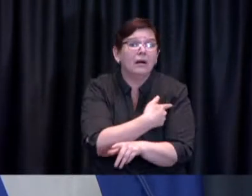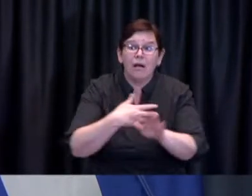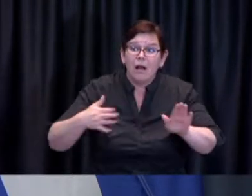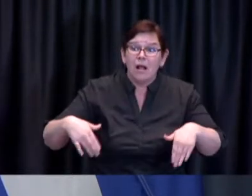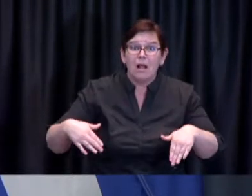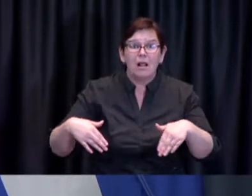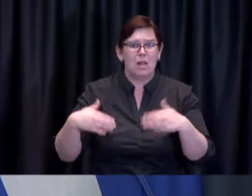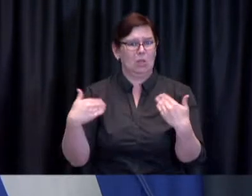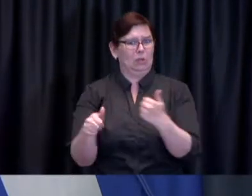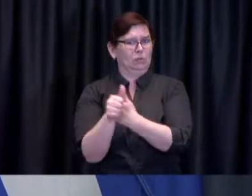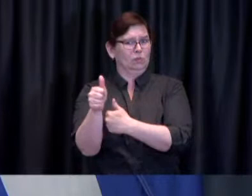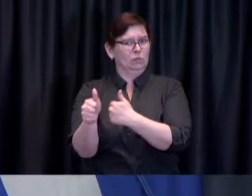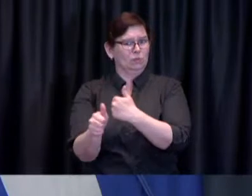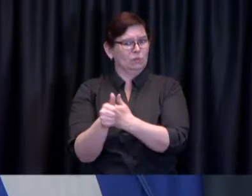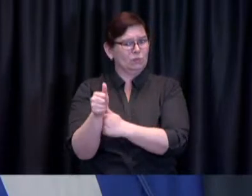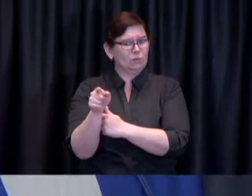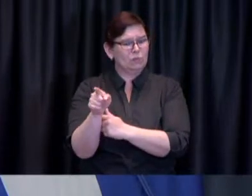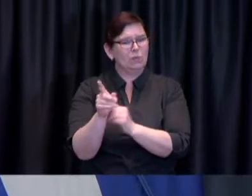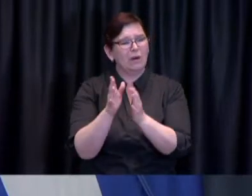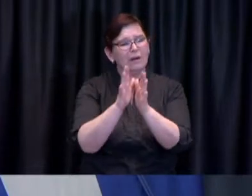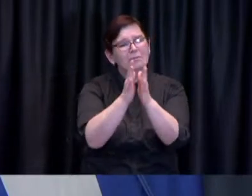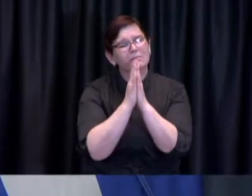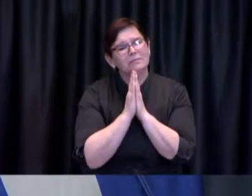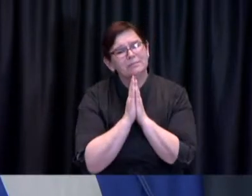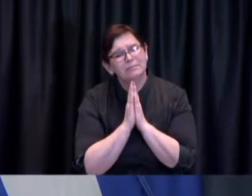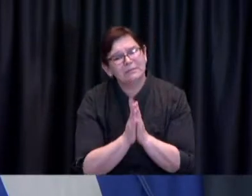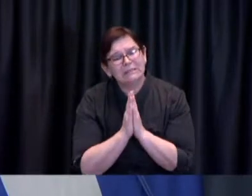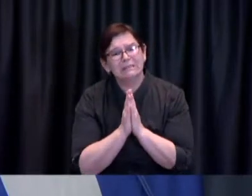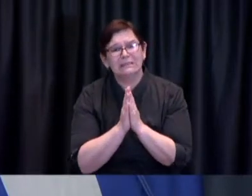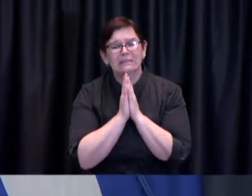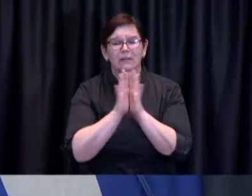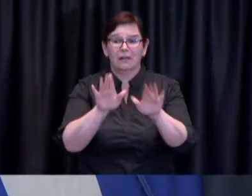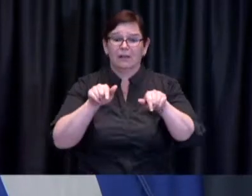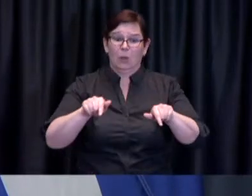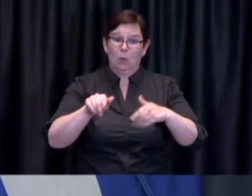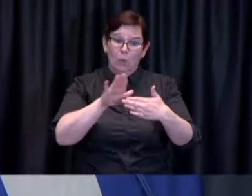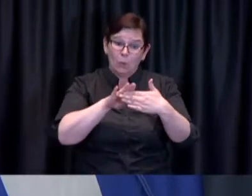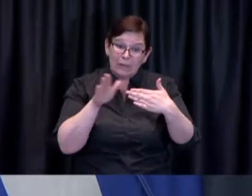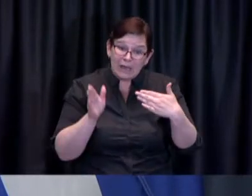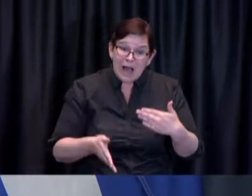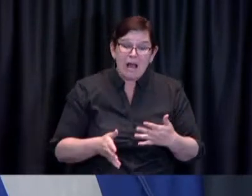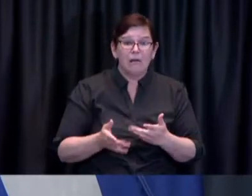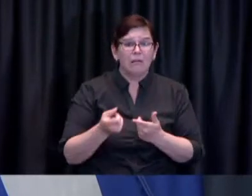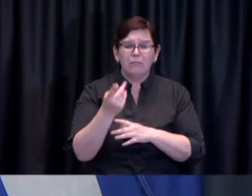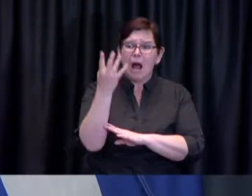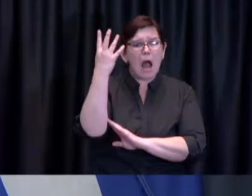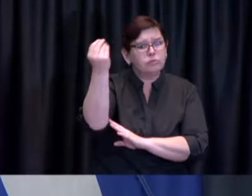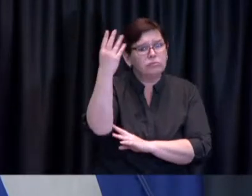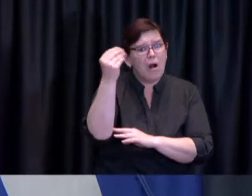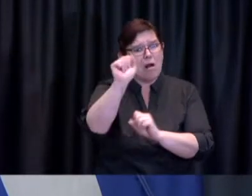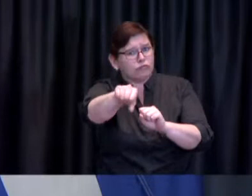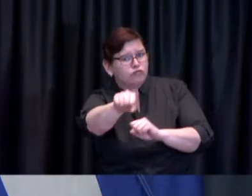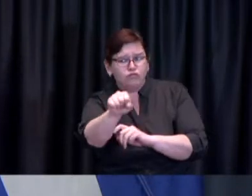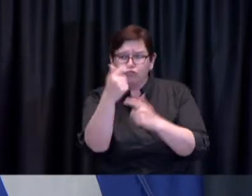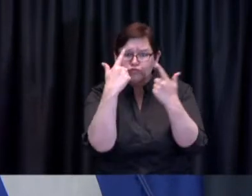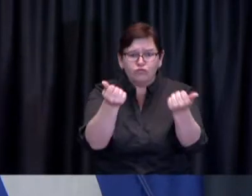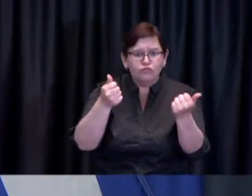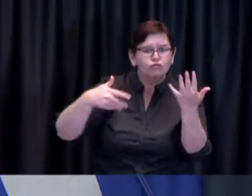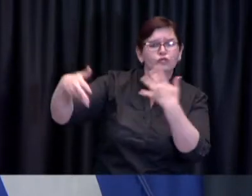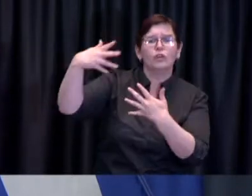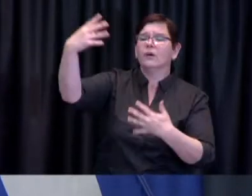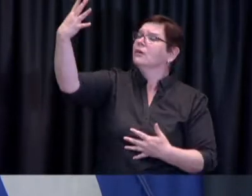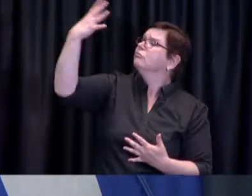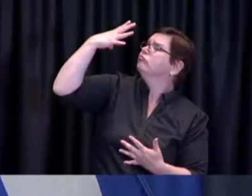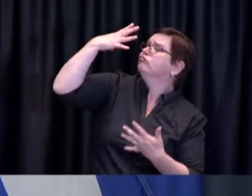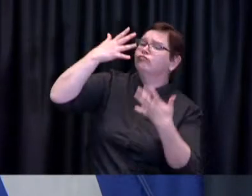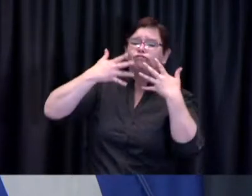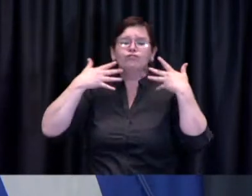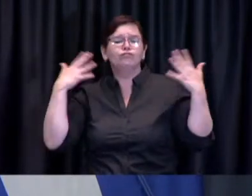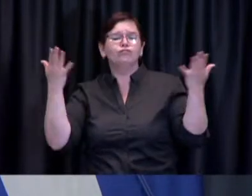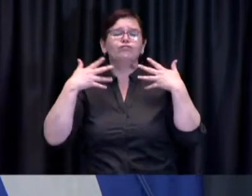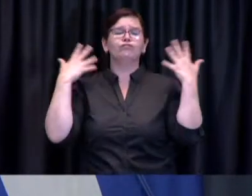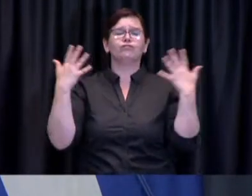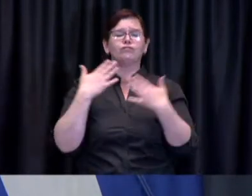so please this weekend do get outside enjoy the weather be safe and remember